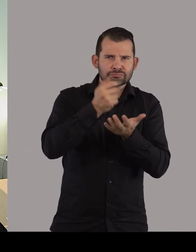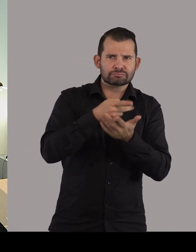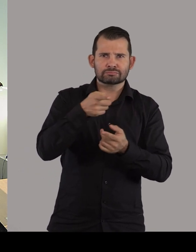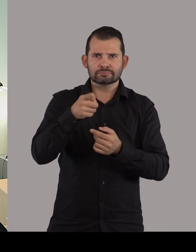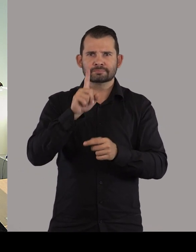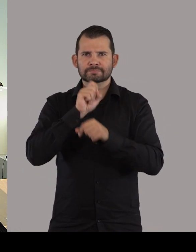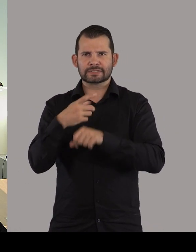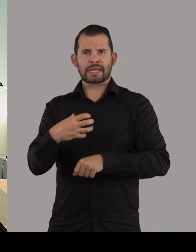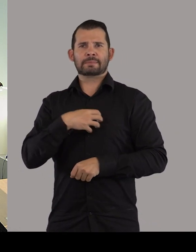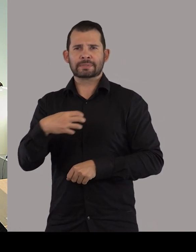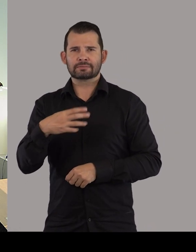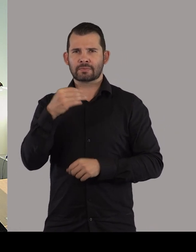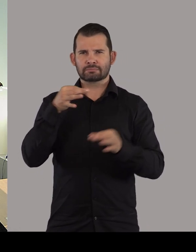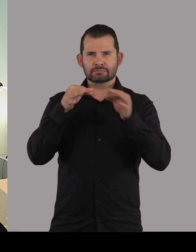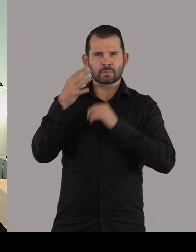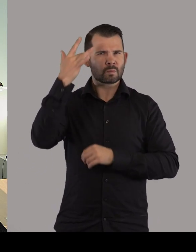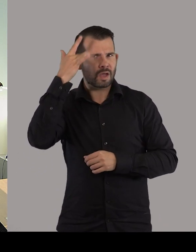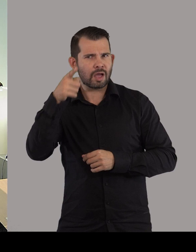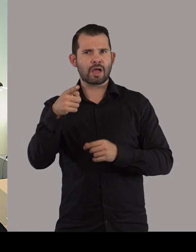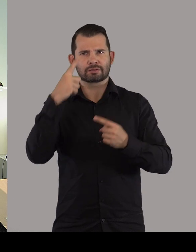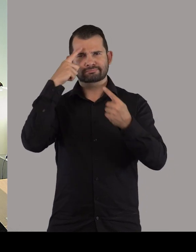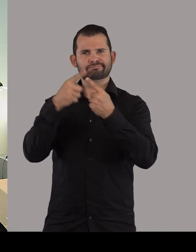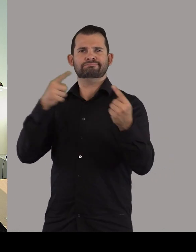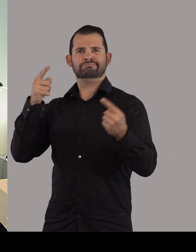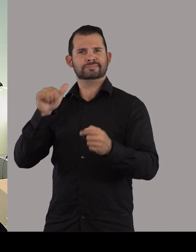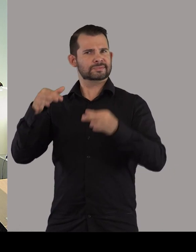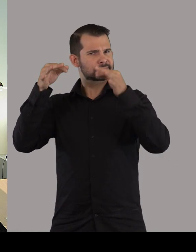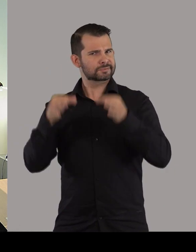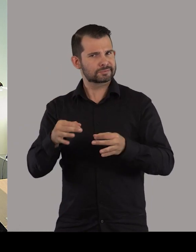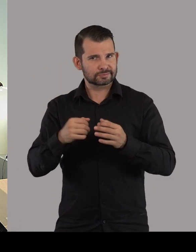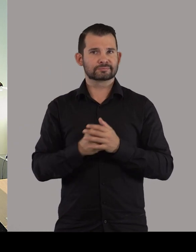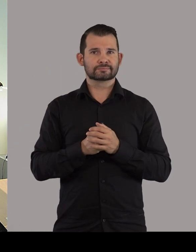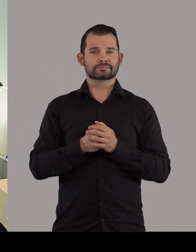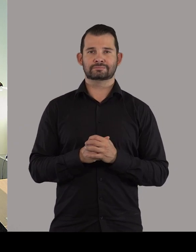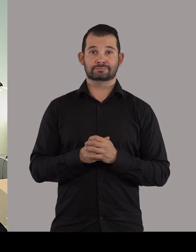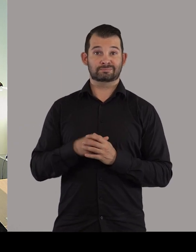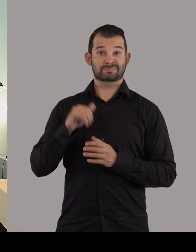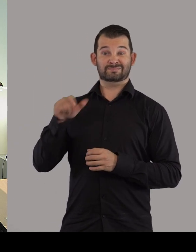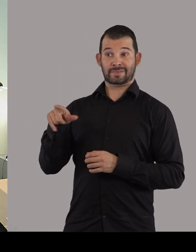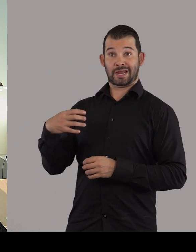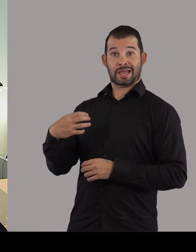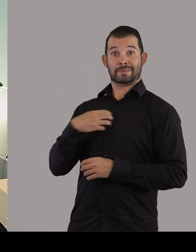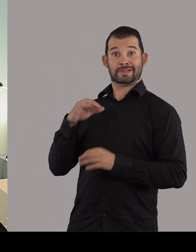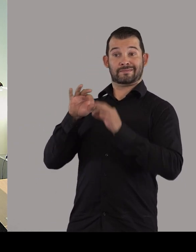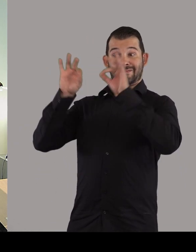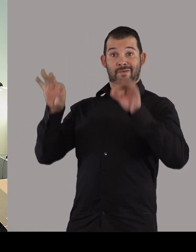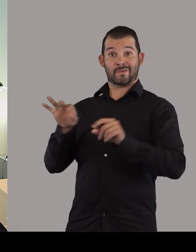and why you disagree with the decision. In the appeal form, you should explain in detail